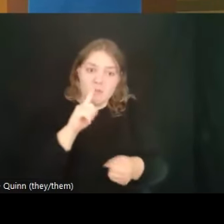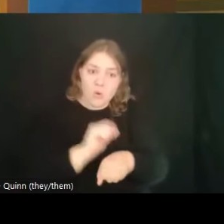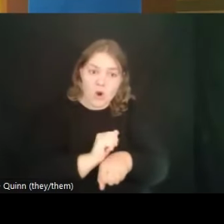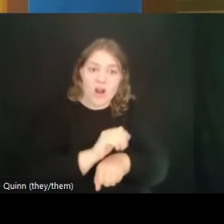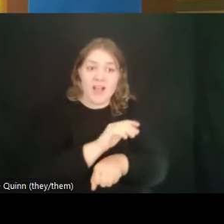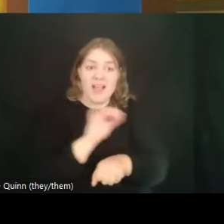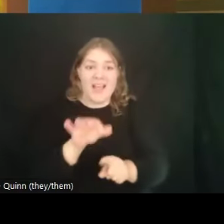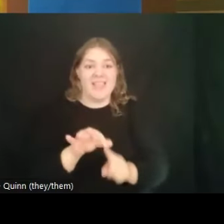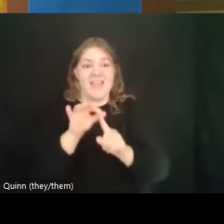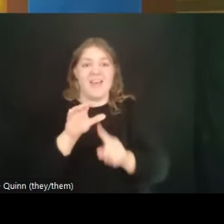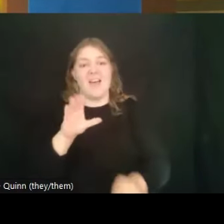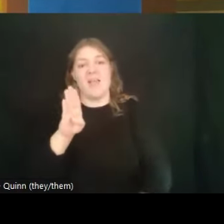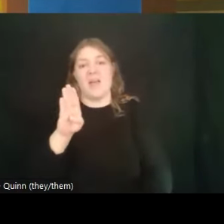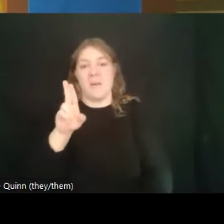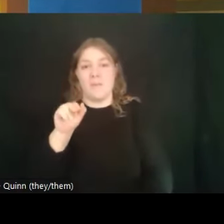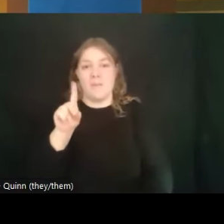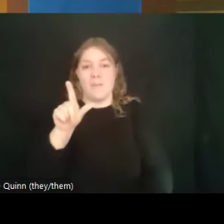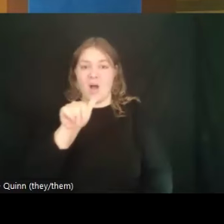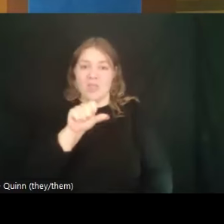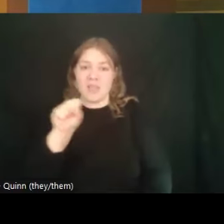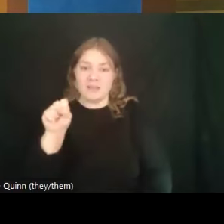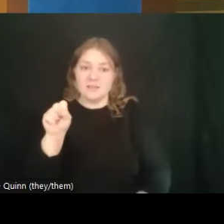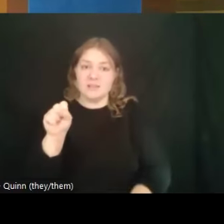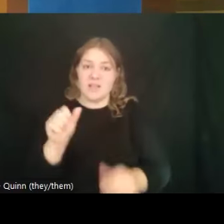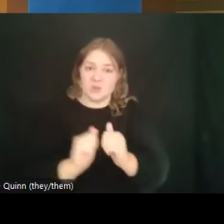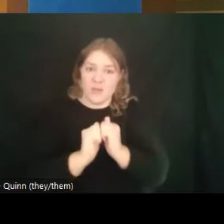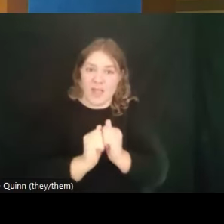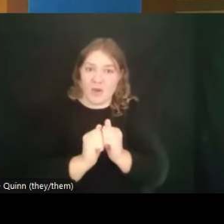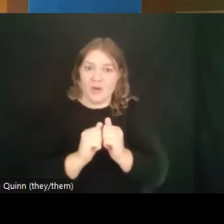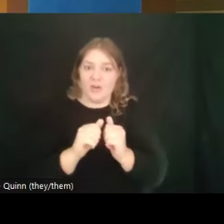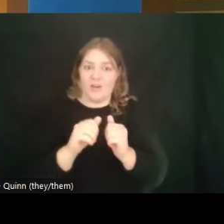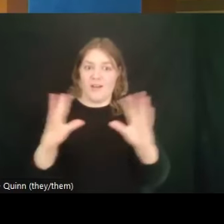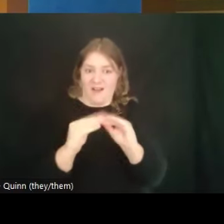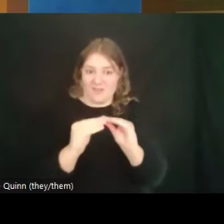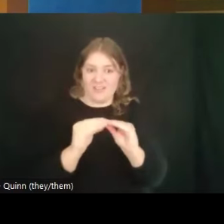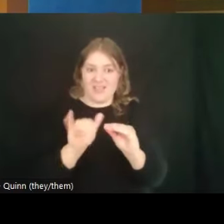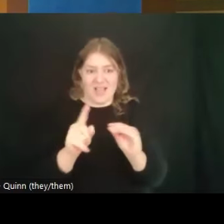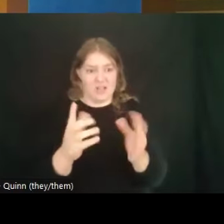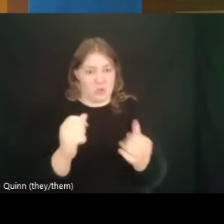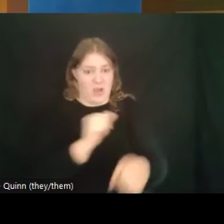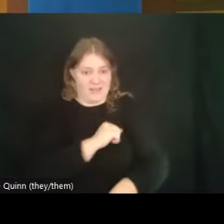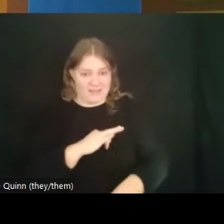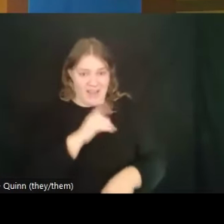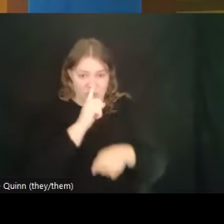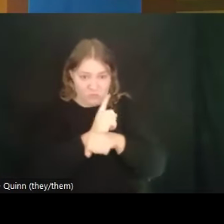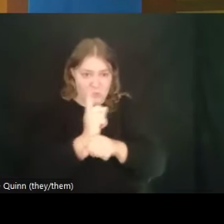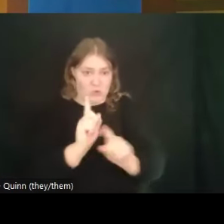together conference for as me much of our staff to join and show up for that and participate in that